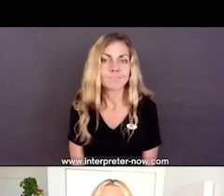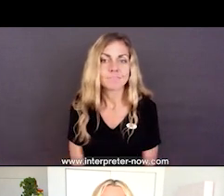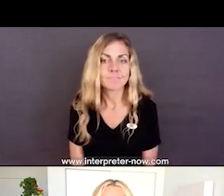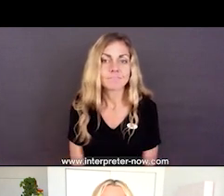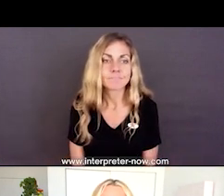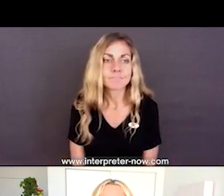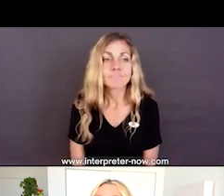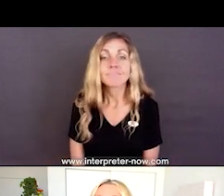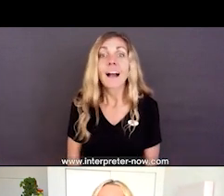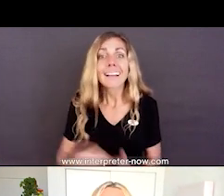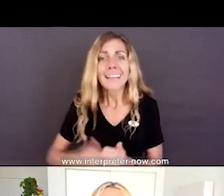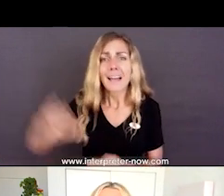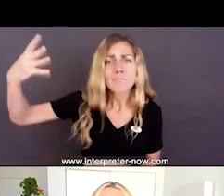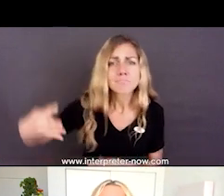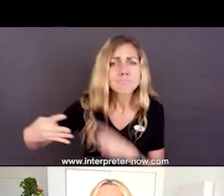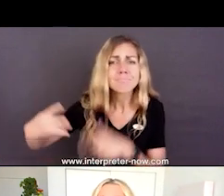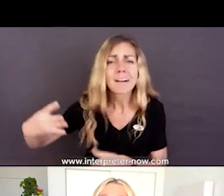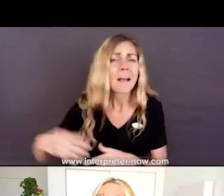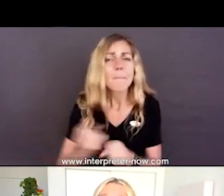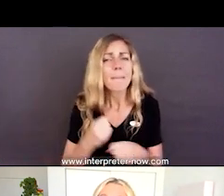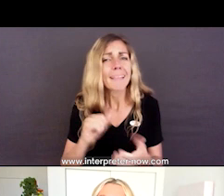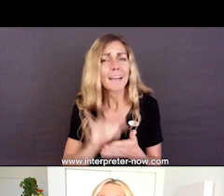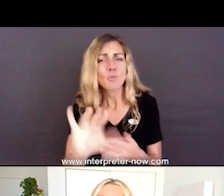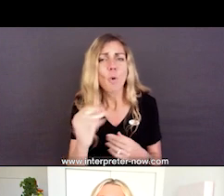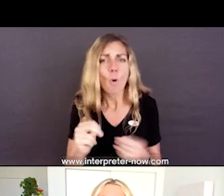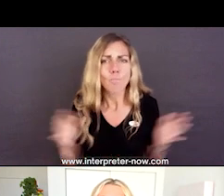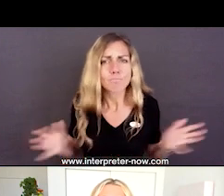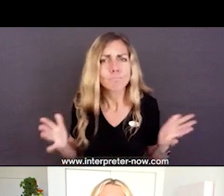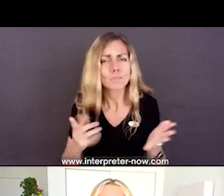Again, make these your own, I encourage you to spend a little time after the session to